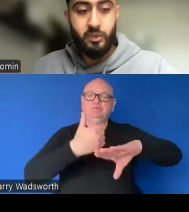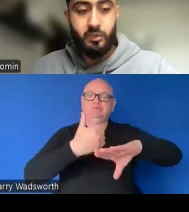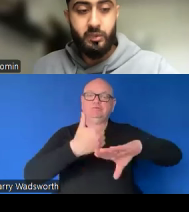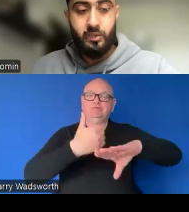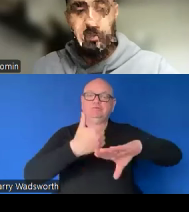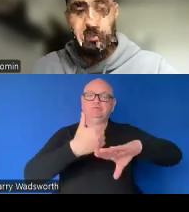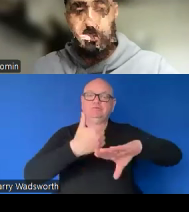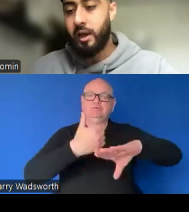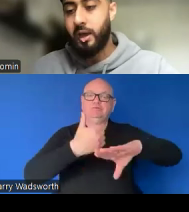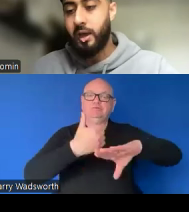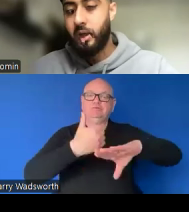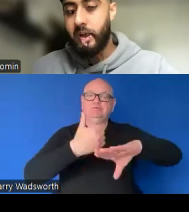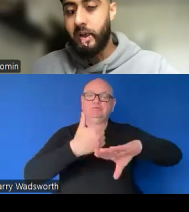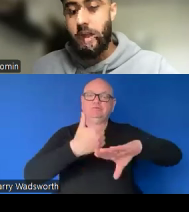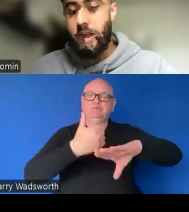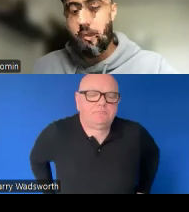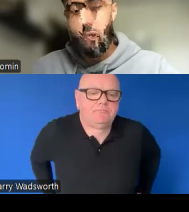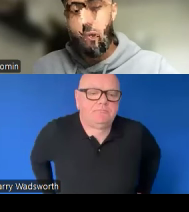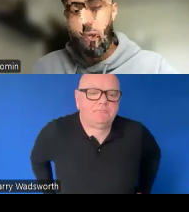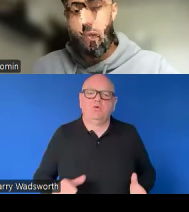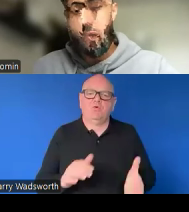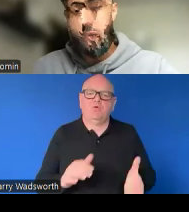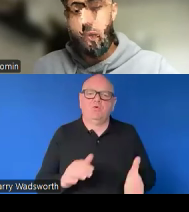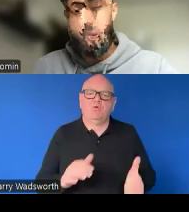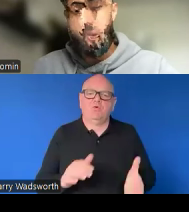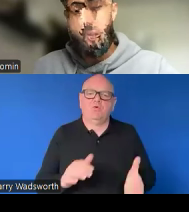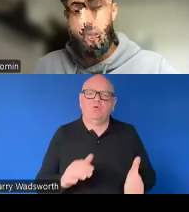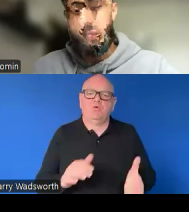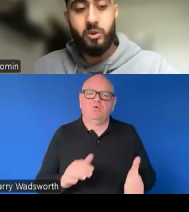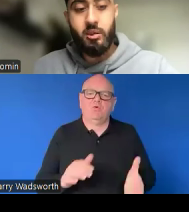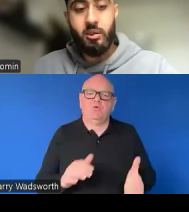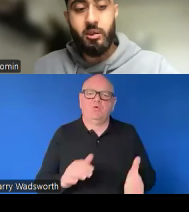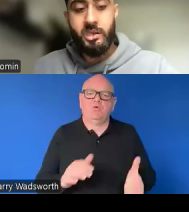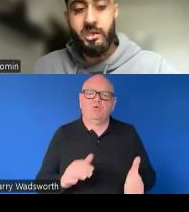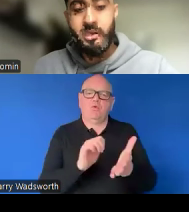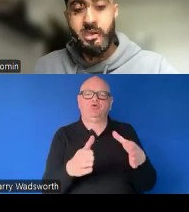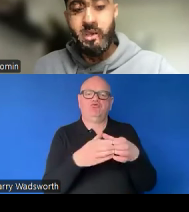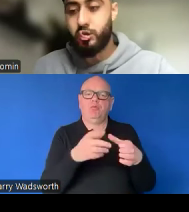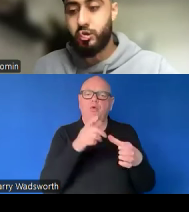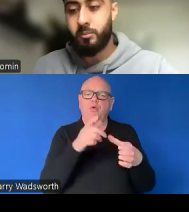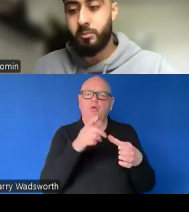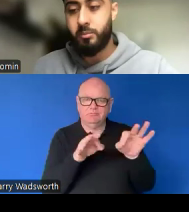Within the ad group, we are going to be using those keywords that we chose earlier on, basically.